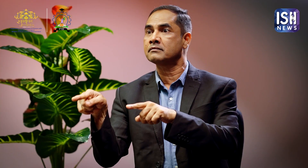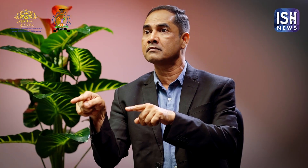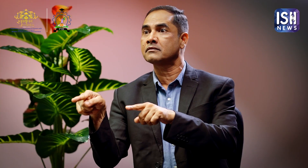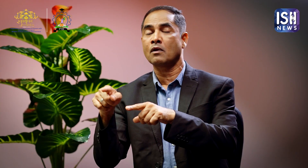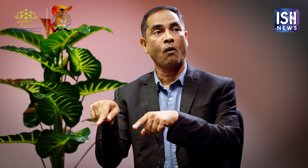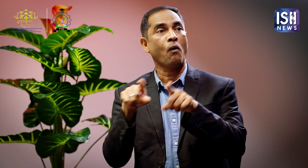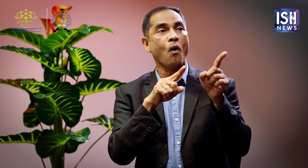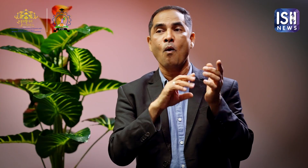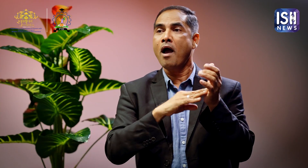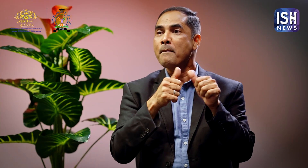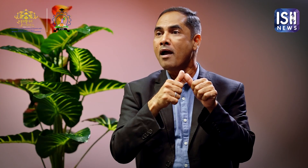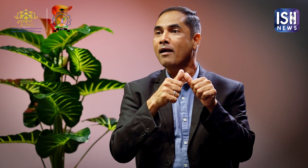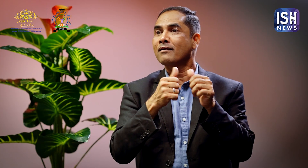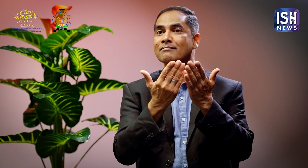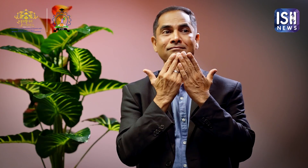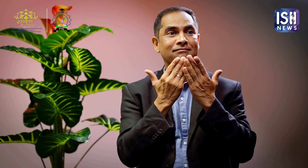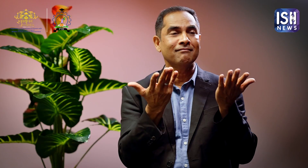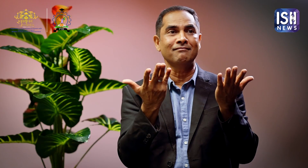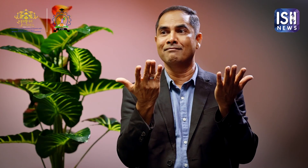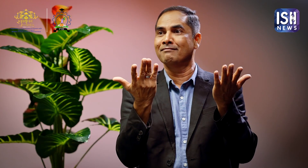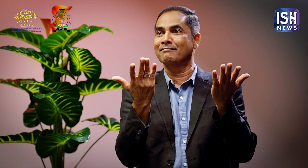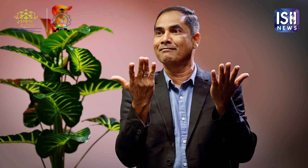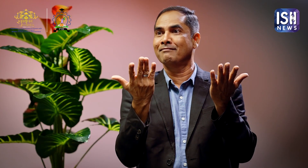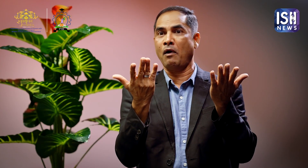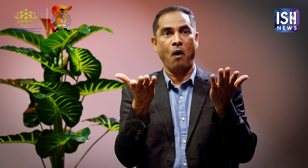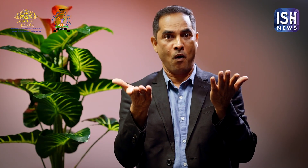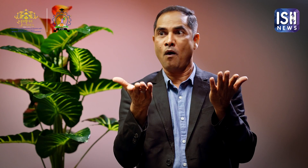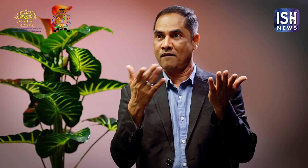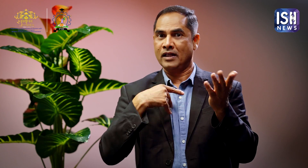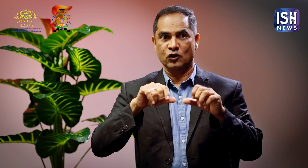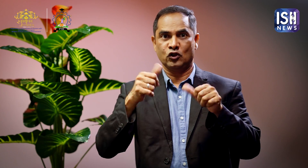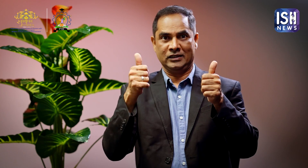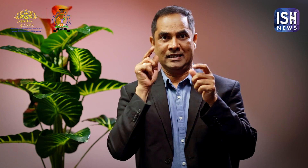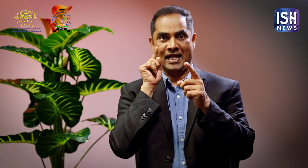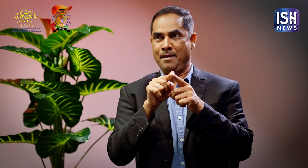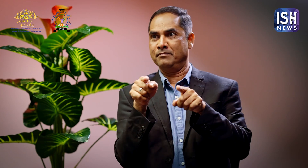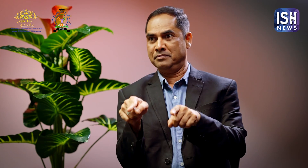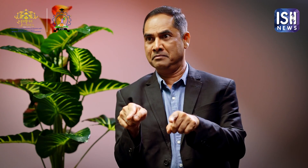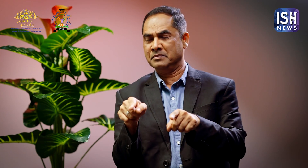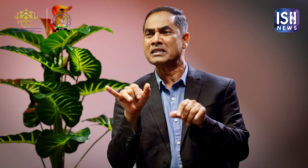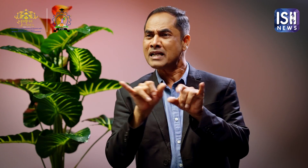but also to pursue MA degrees. Their success in academics is a personal mission for me.